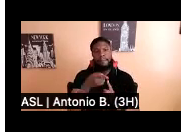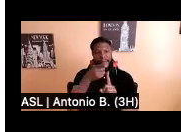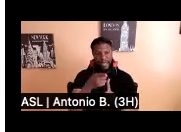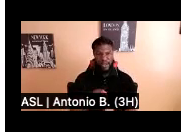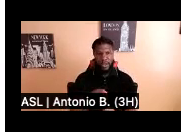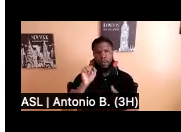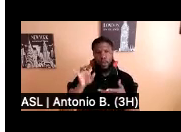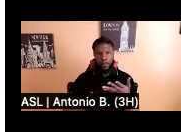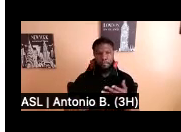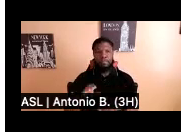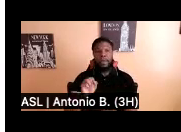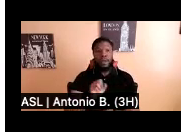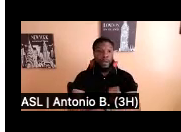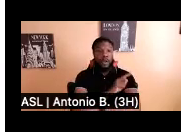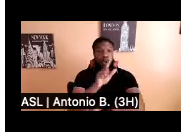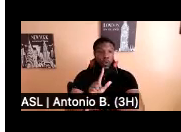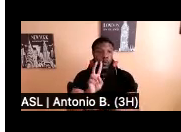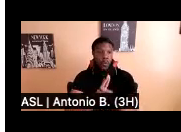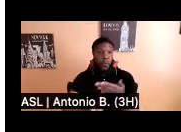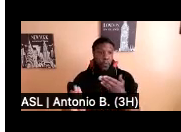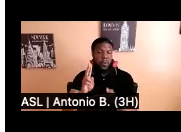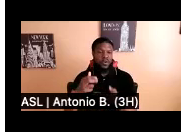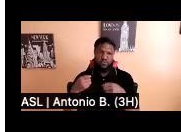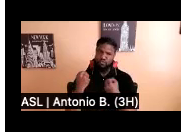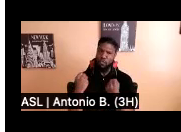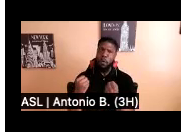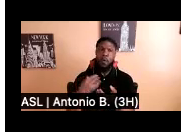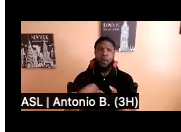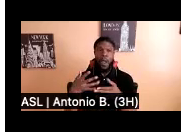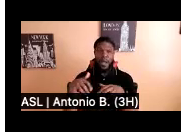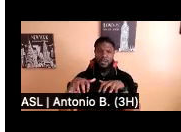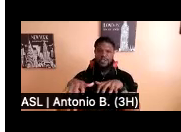Louis University, which is a predominantly white, private Jesuit institution that's